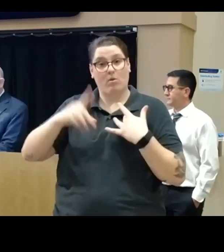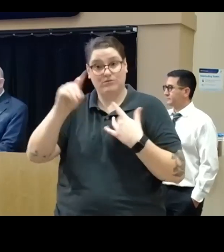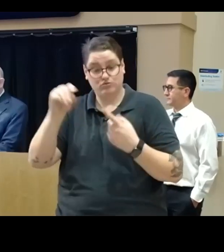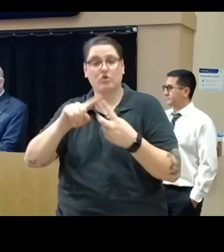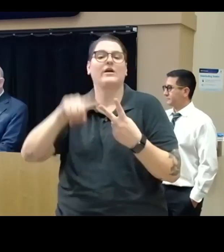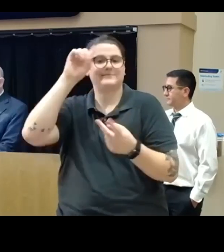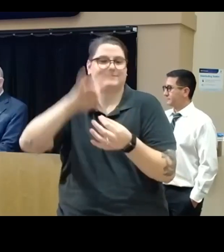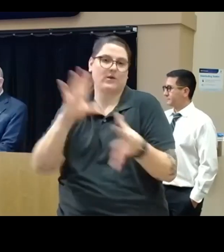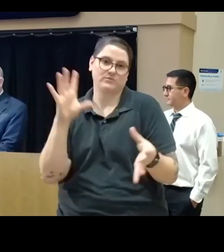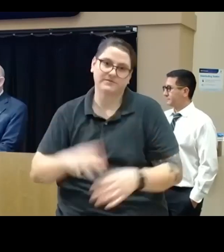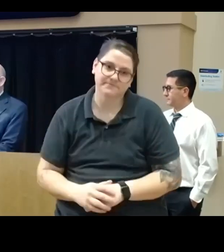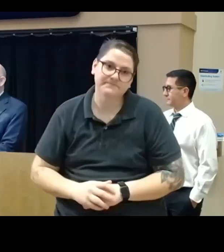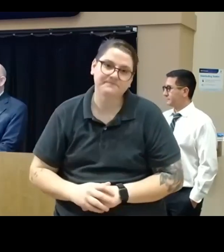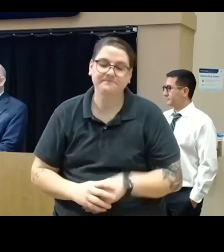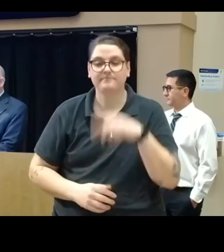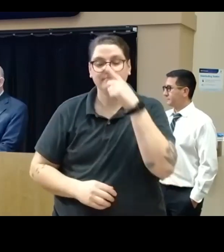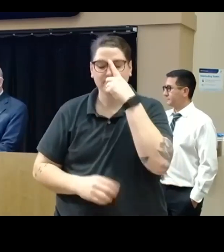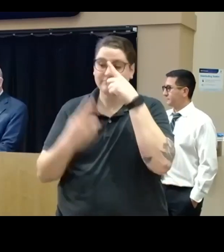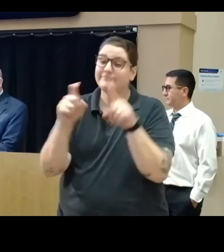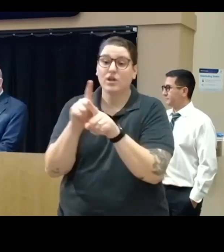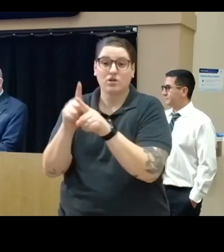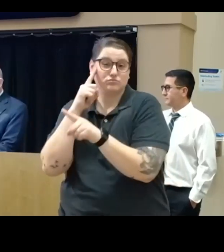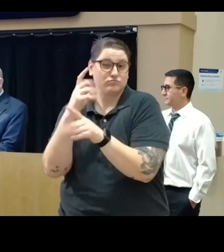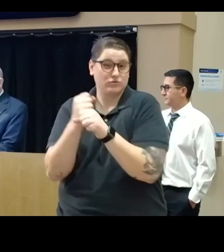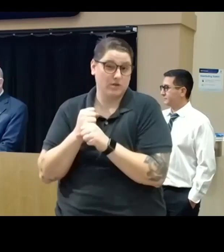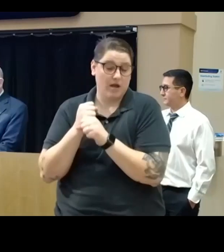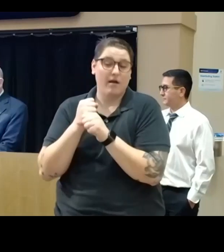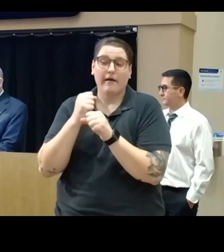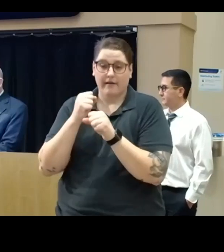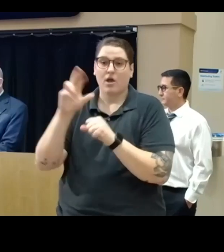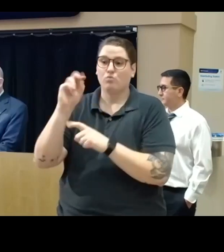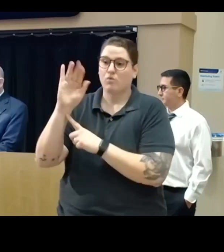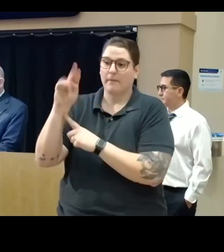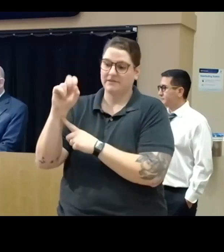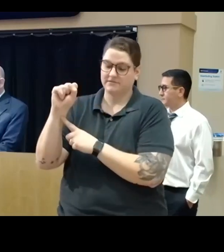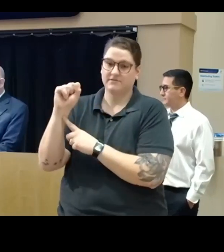also I wanted to mention he was the recent recent recipient of the Robin's gouzet award